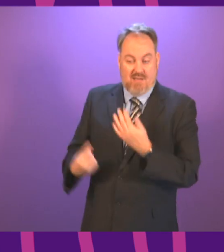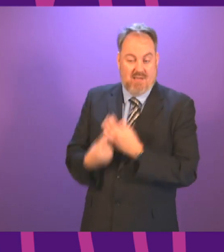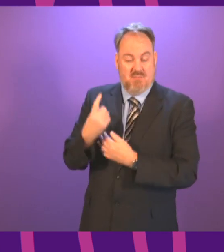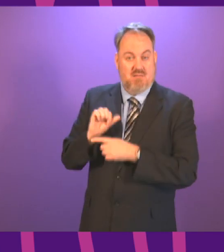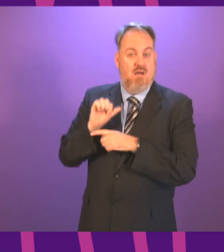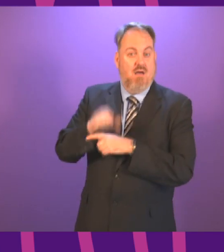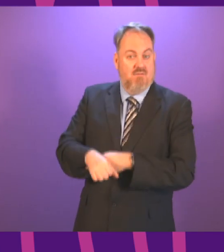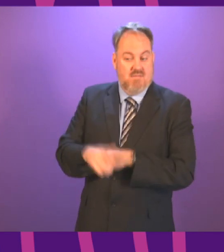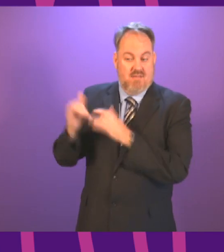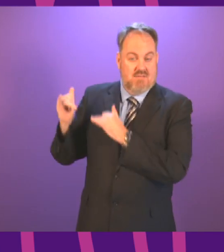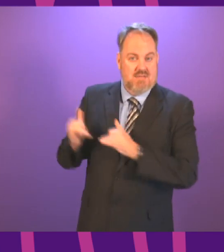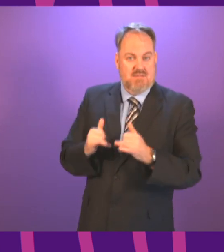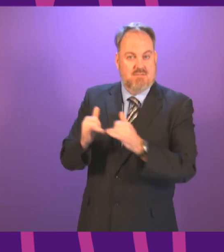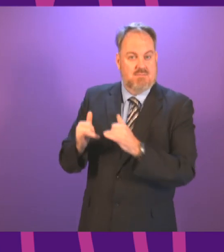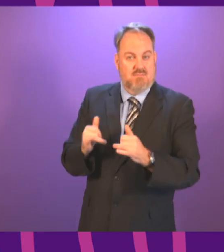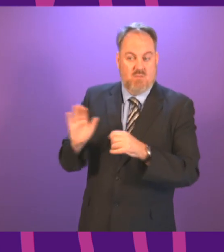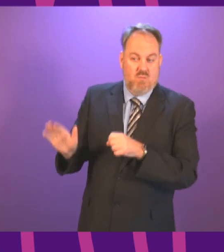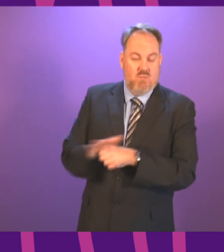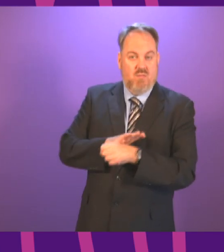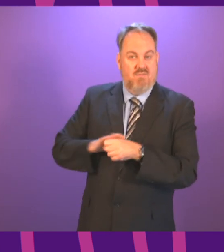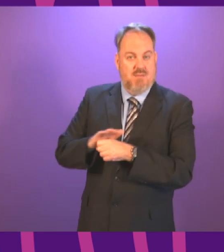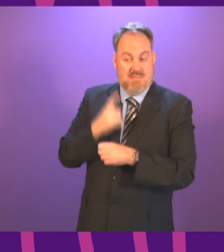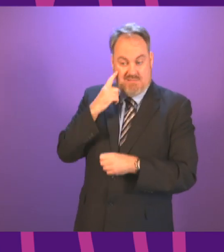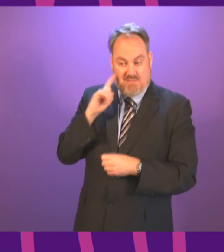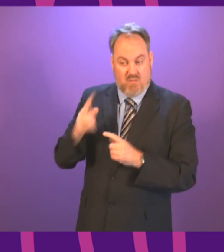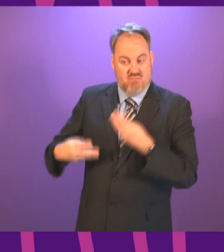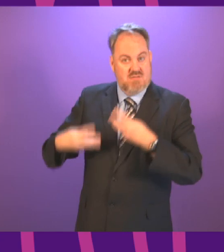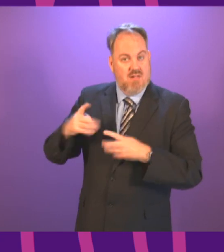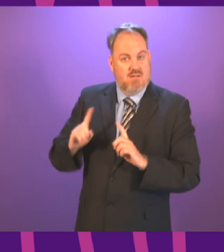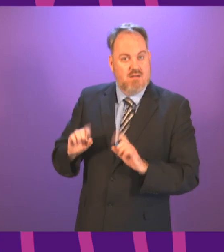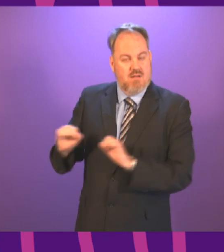more generally is coming under a lot of pressure in England. Let us focus, as we are doing,